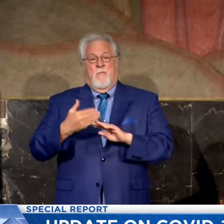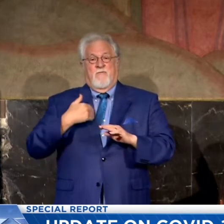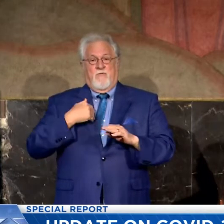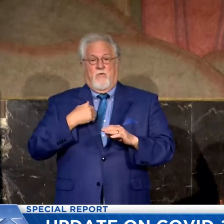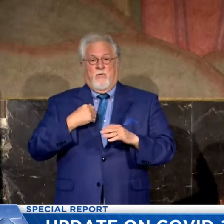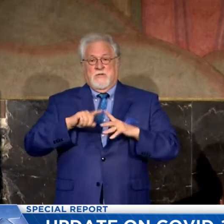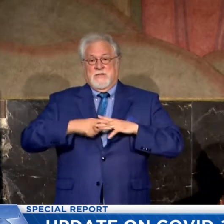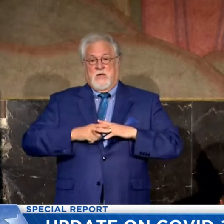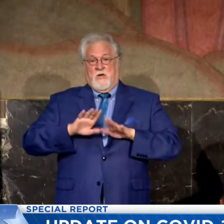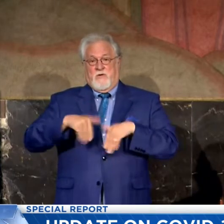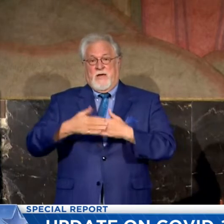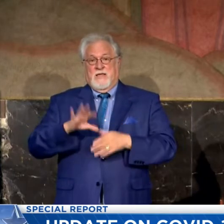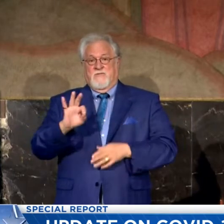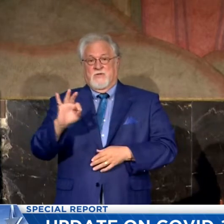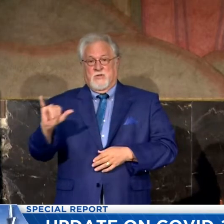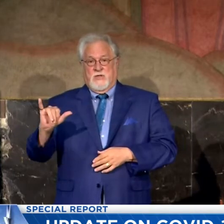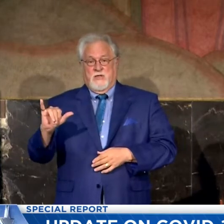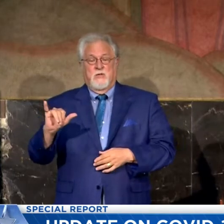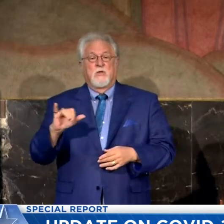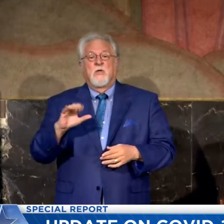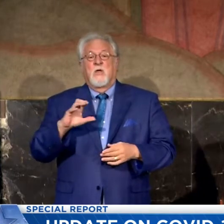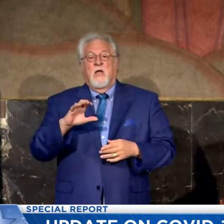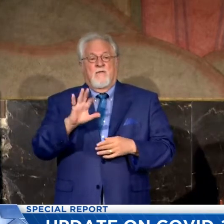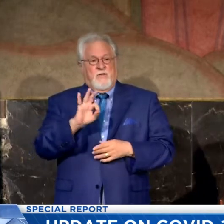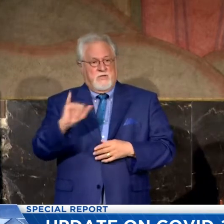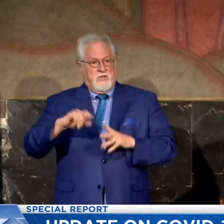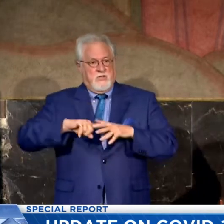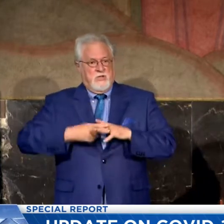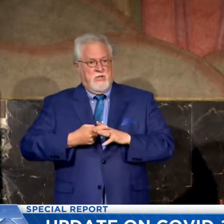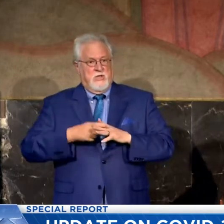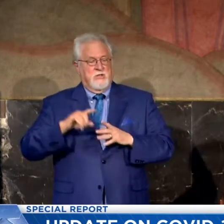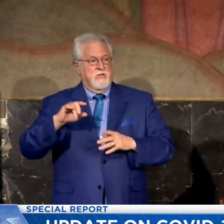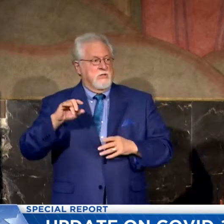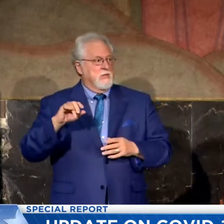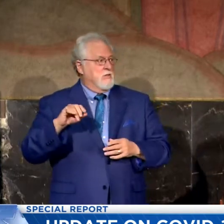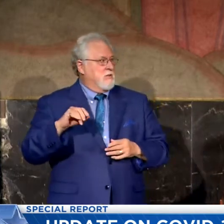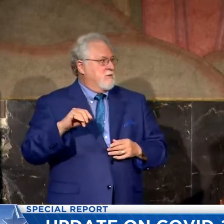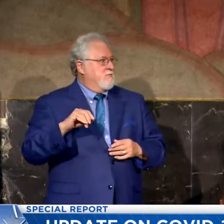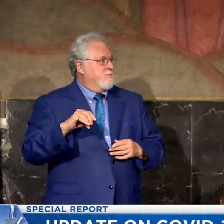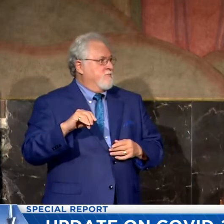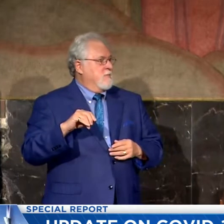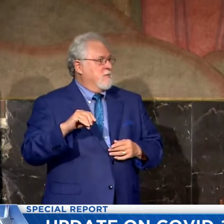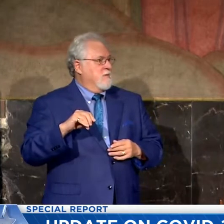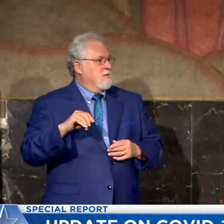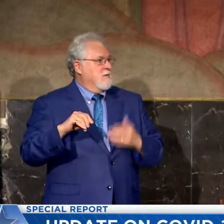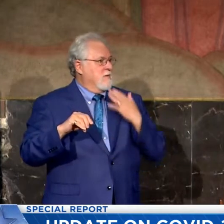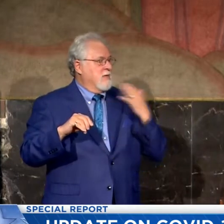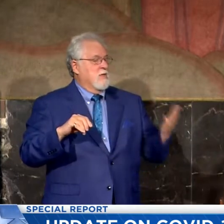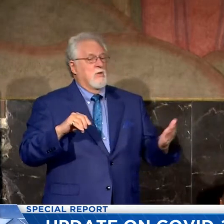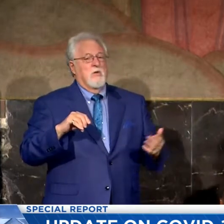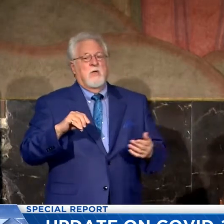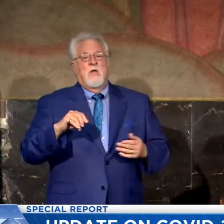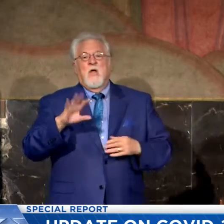THAT. I AM CERTAINLY NOT SURPRISED . OFFICIALLY, THEY HAVE TO HAVE A SPECIAL SESSION BECAUSE IT DOES NOT APPEAR THAT THEY WILL GET